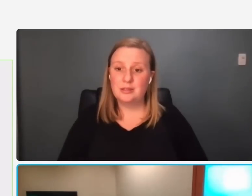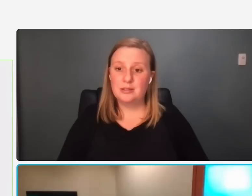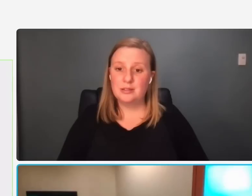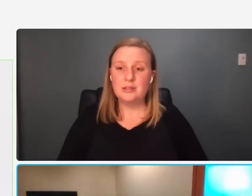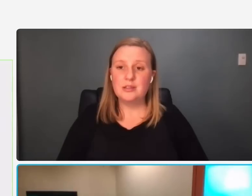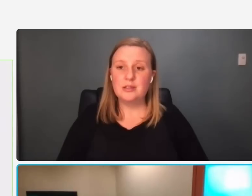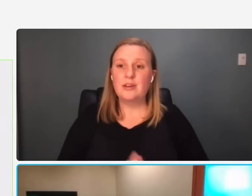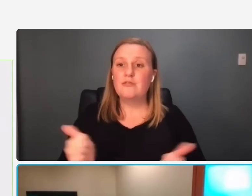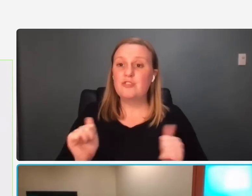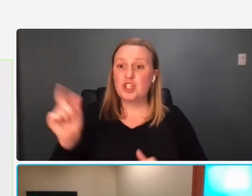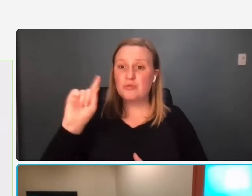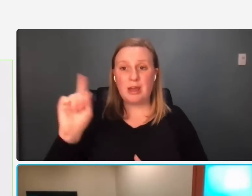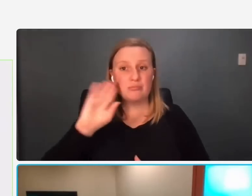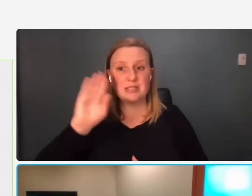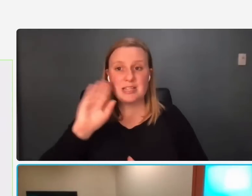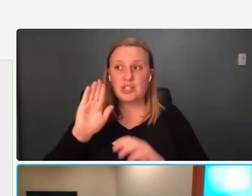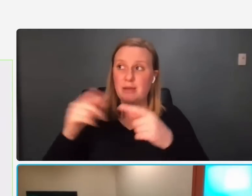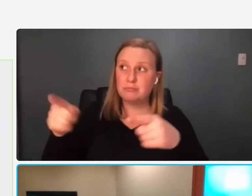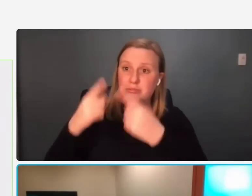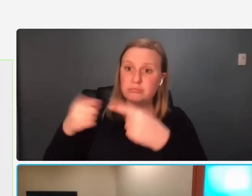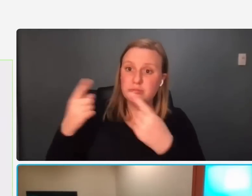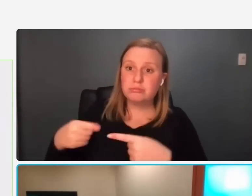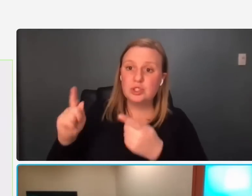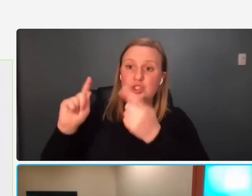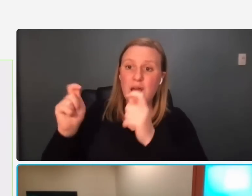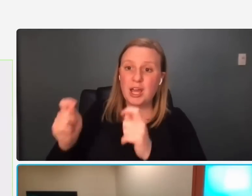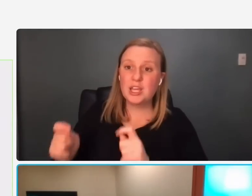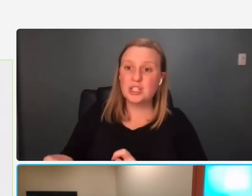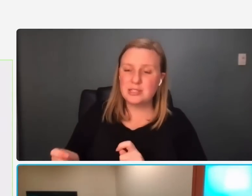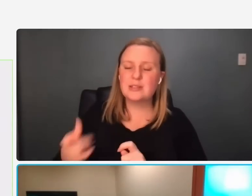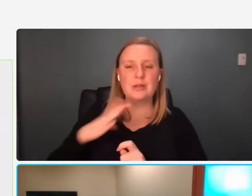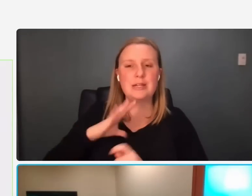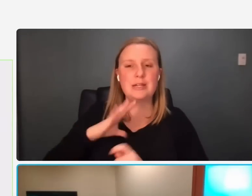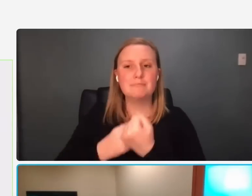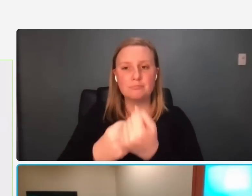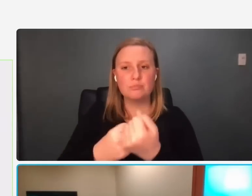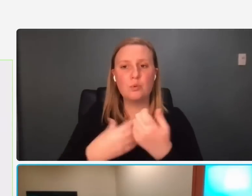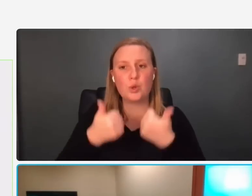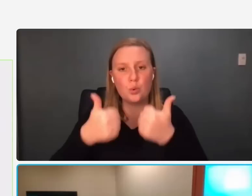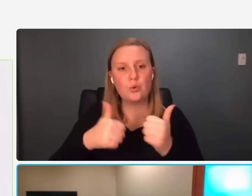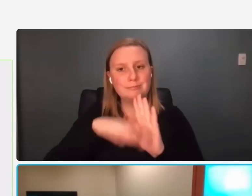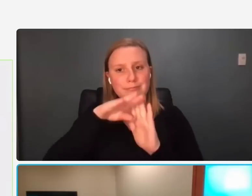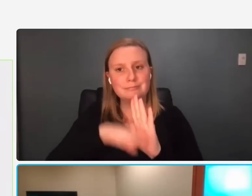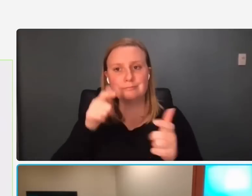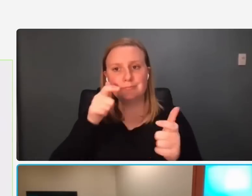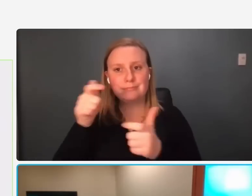today and this includes what Mel Metz was talking about and fundamental will be the Aged Care Act and